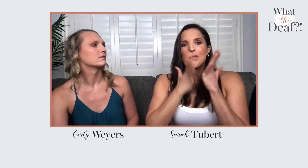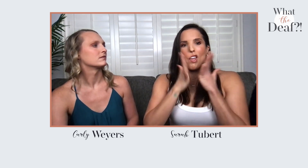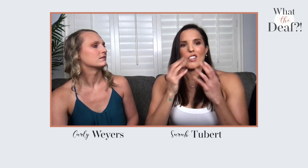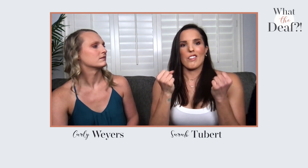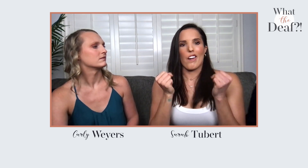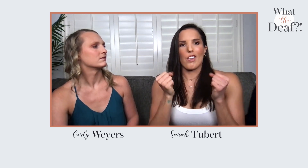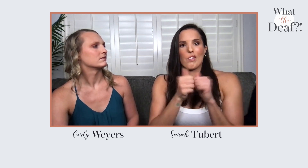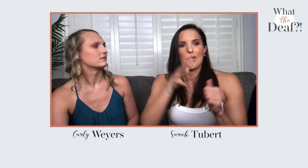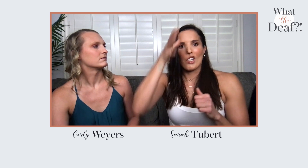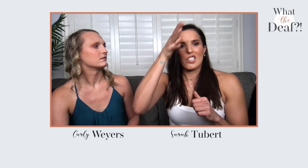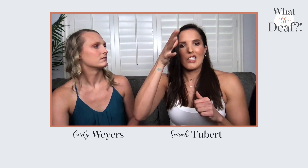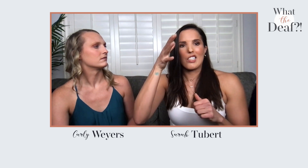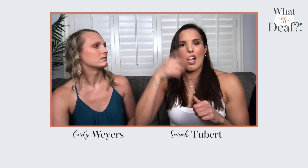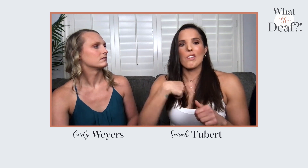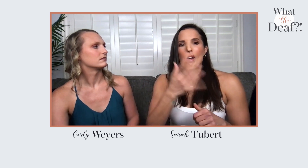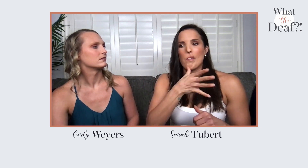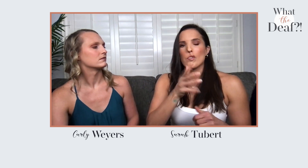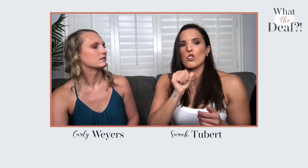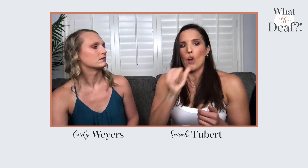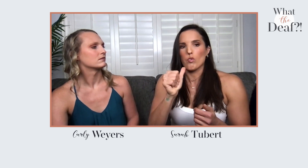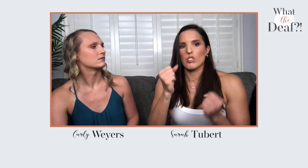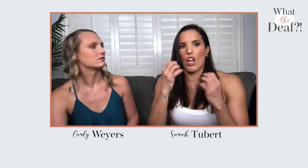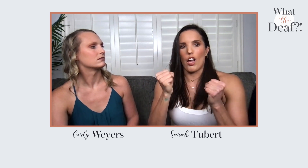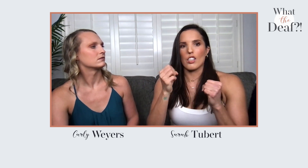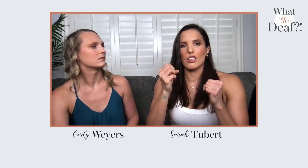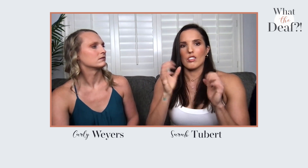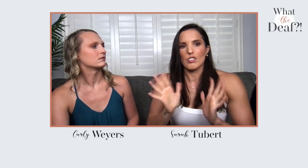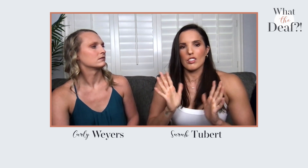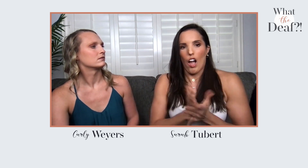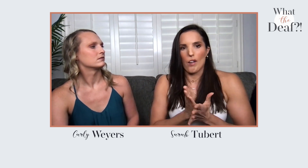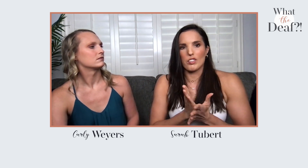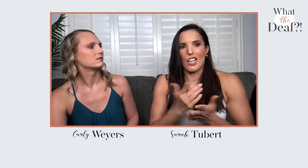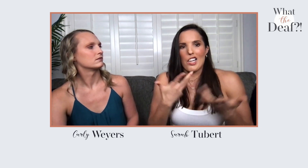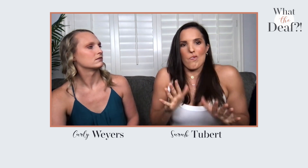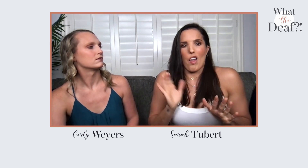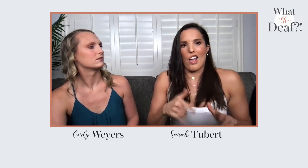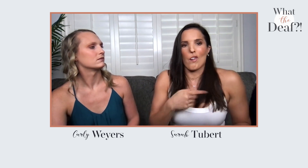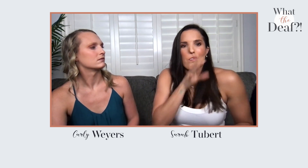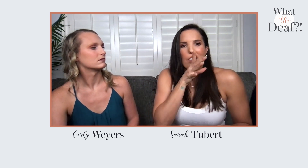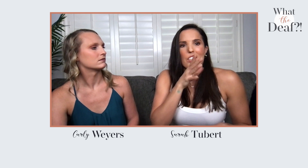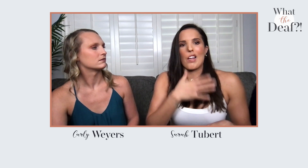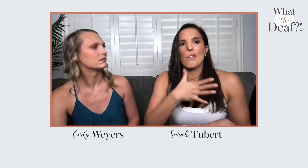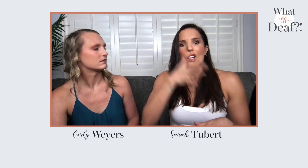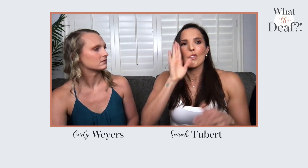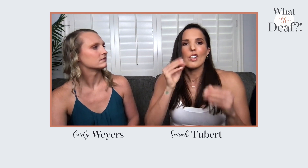but I embarrassed to sign with my parents. I wouldn't even tell my mom, "Don't sign, stop". I didn't want to sign with them, I wanted to speak with my parents.